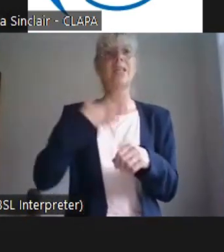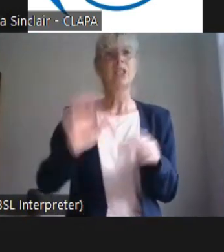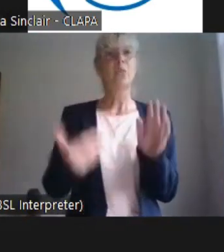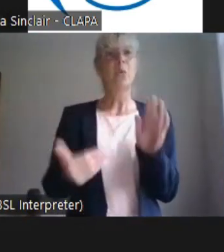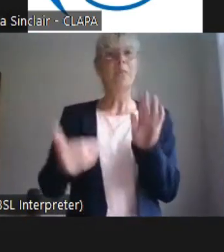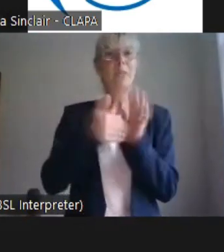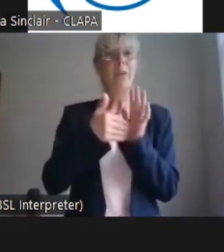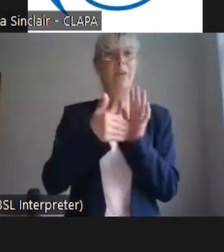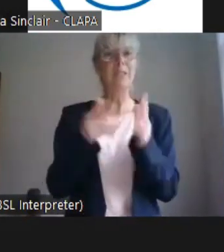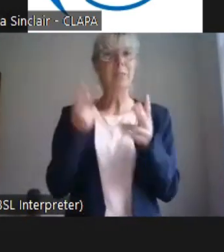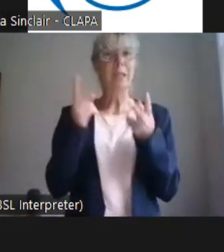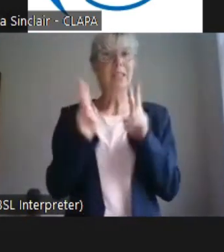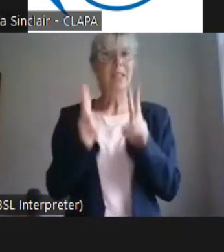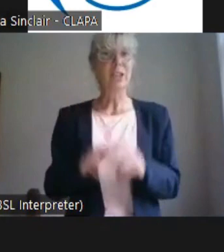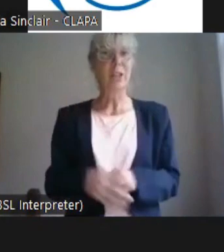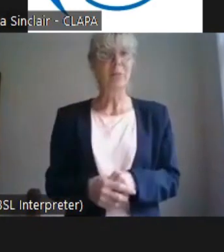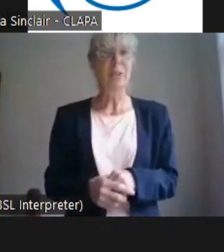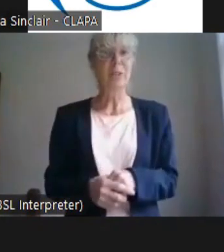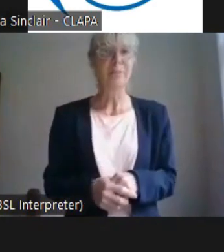did you want me to add something as The Interpreter